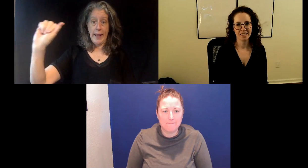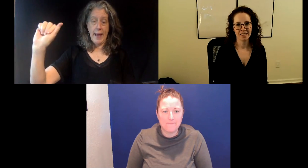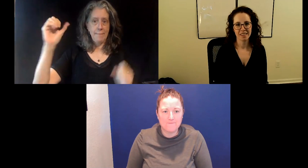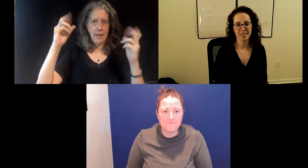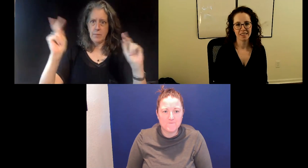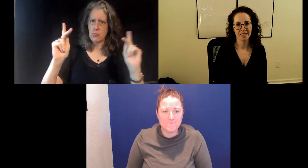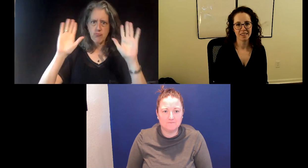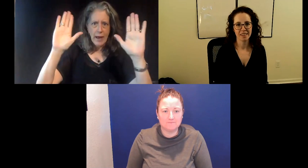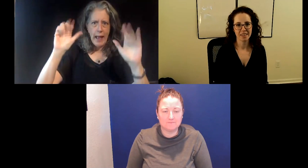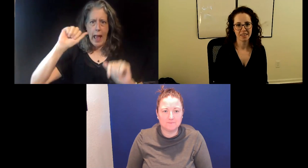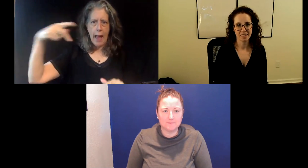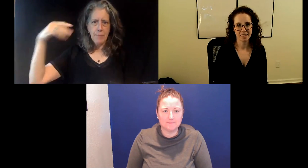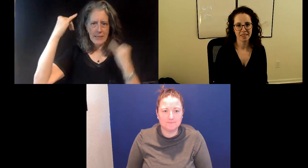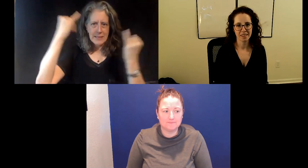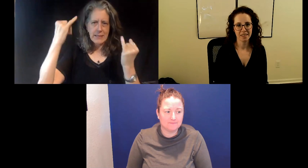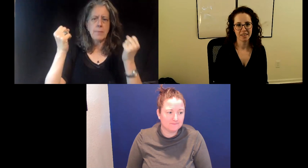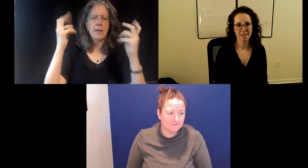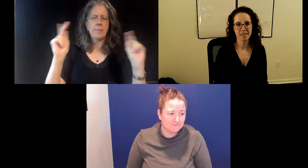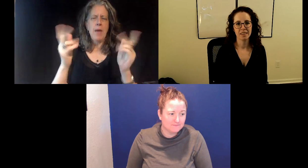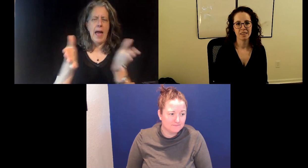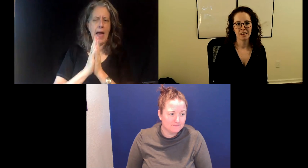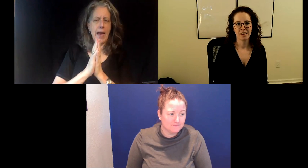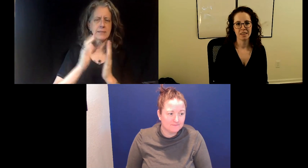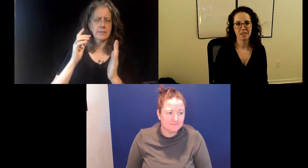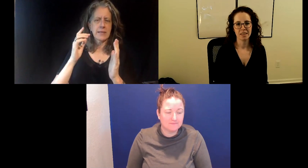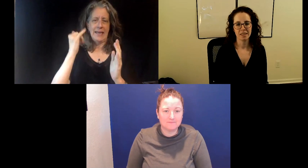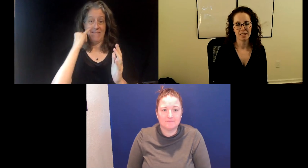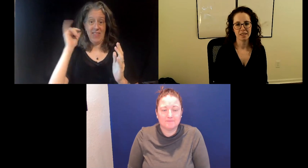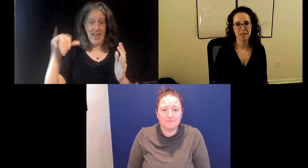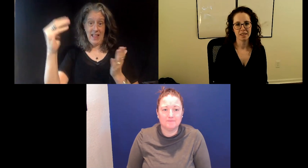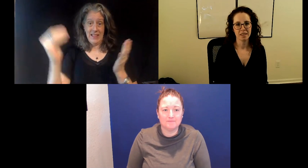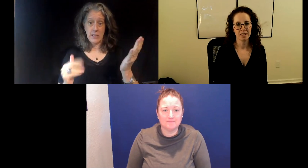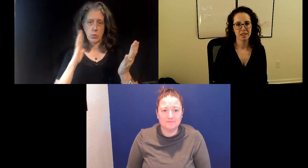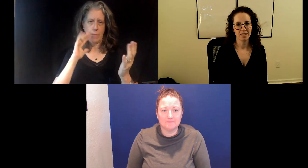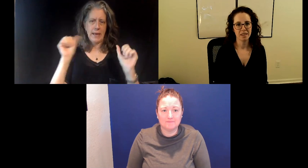a lot of people in the q a wow you guys have some great apps and ideas and people have asked